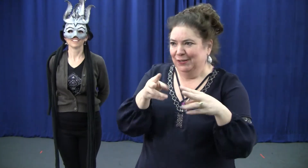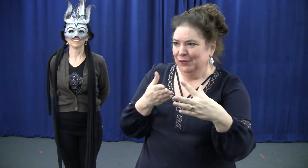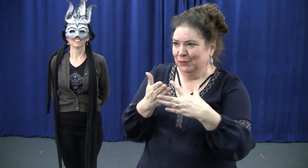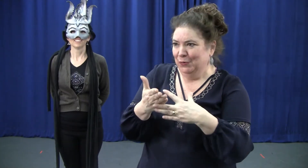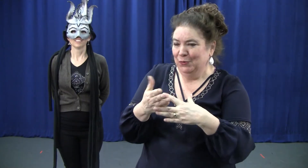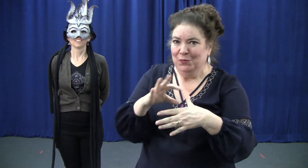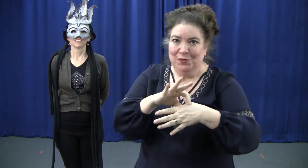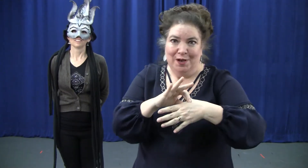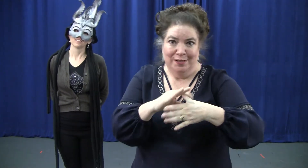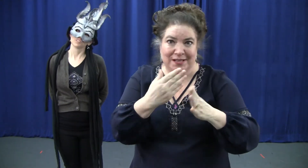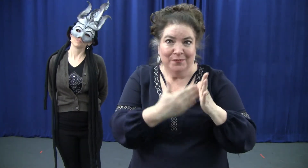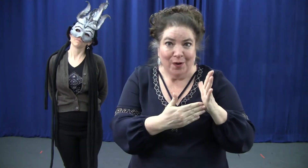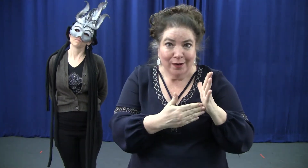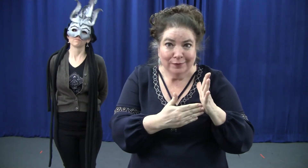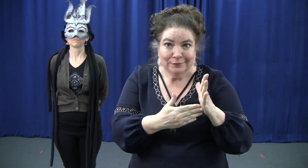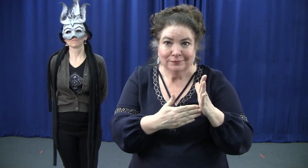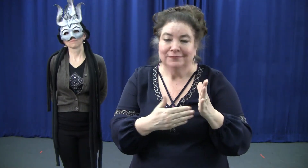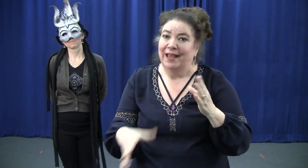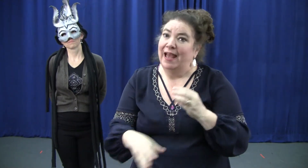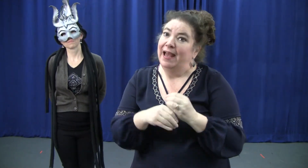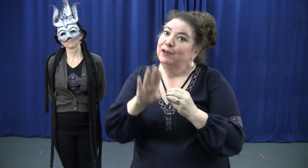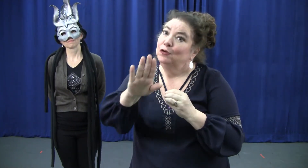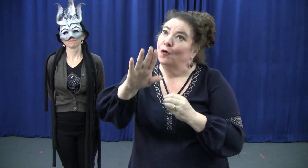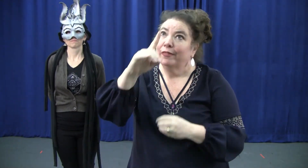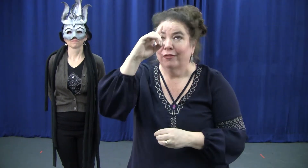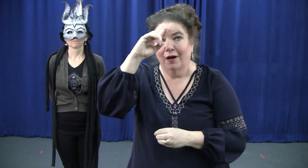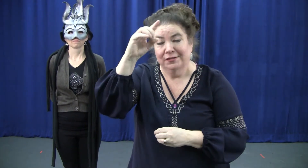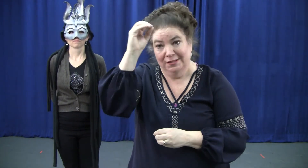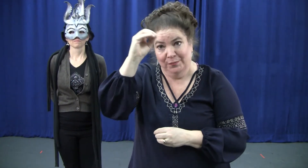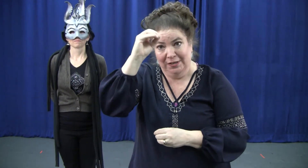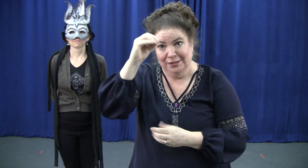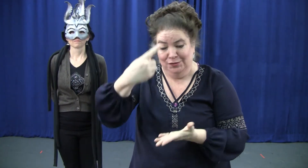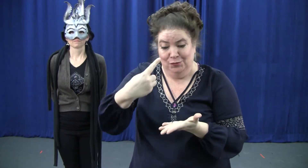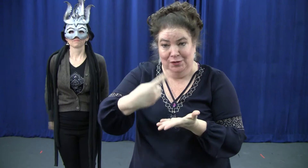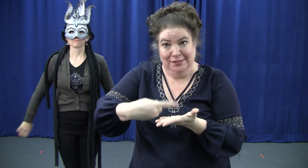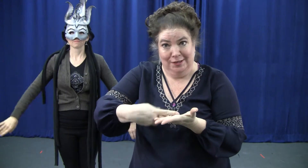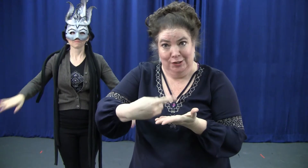look through the content part, add your thoughts and opinions to the discussion,